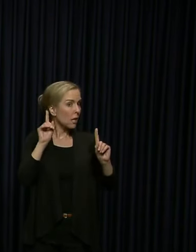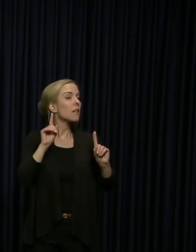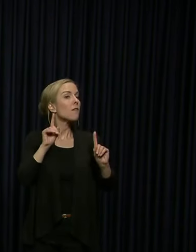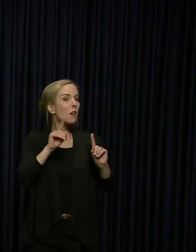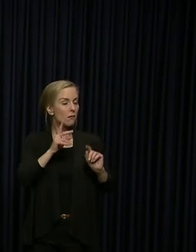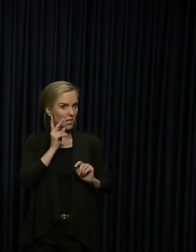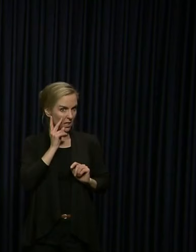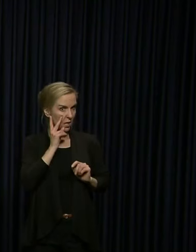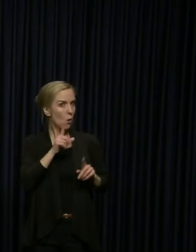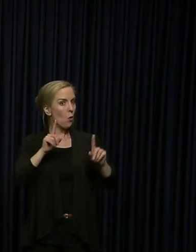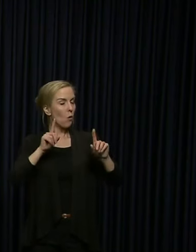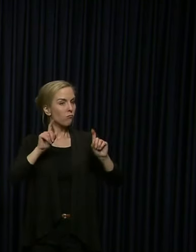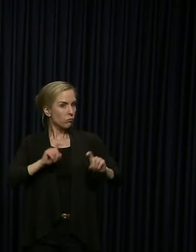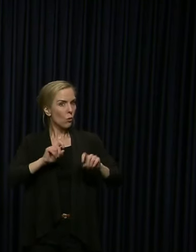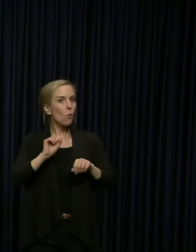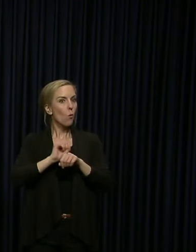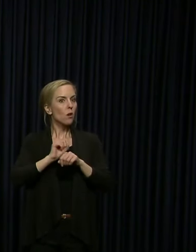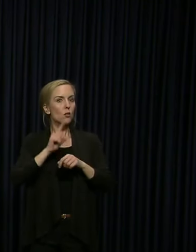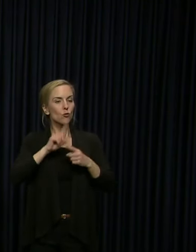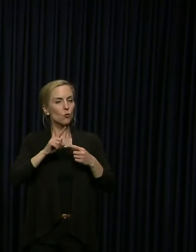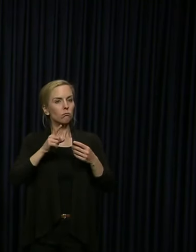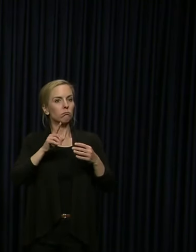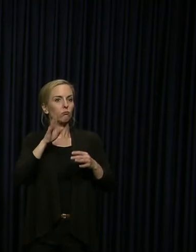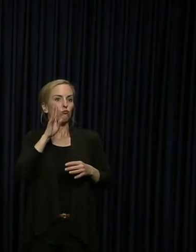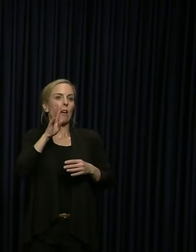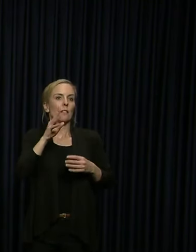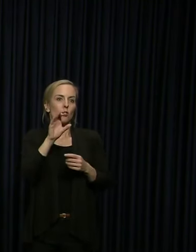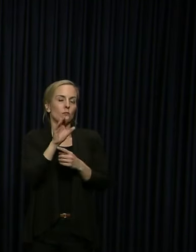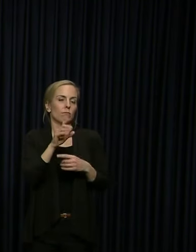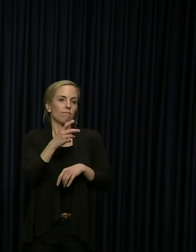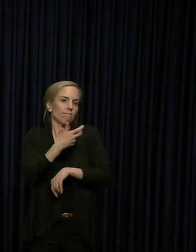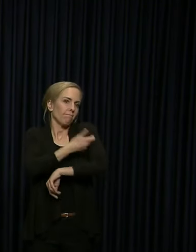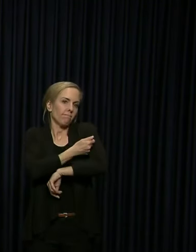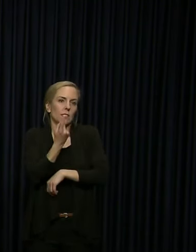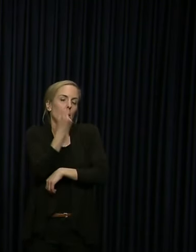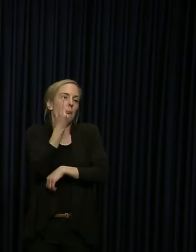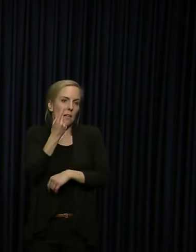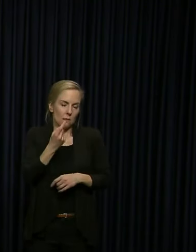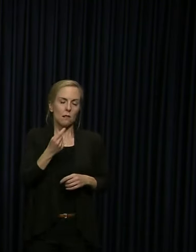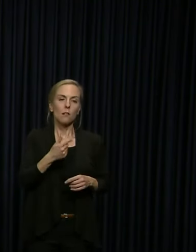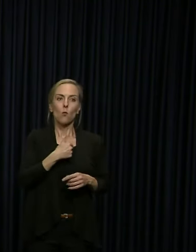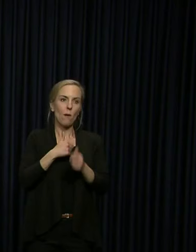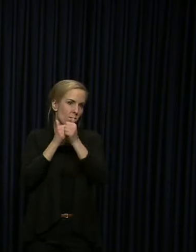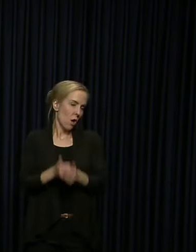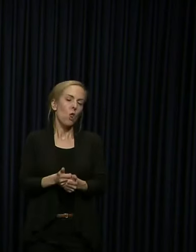NOTIFIED THAT A PASTOR IN ASHLAND AT THE CHRIST TEMPLE